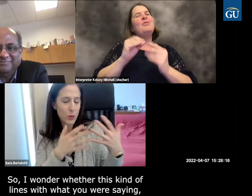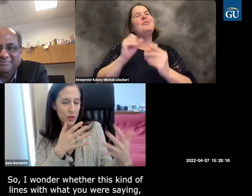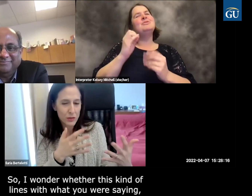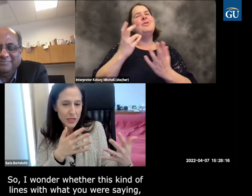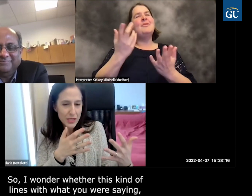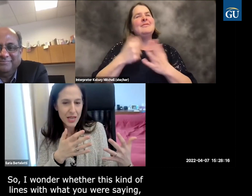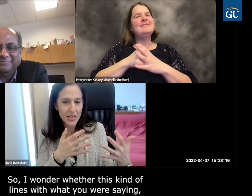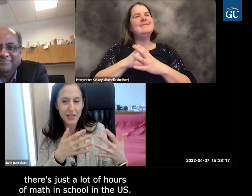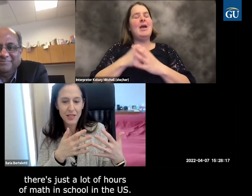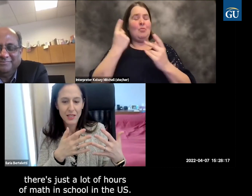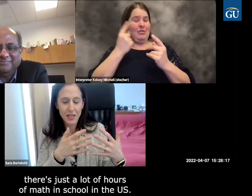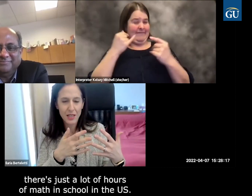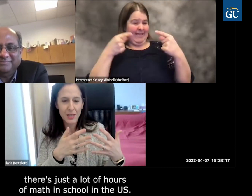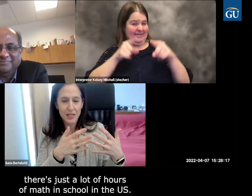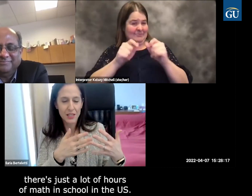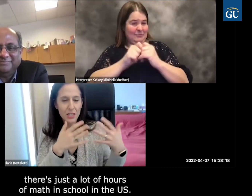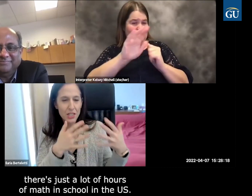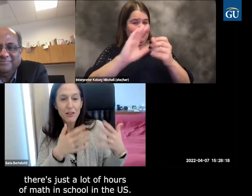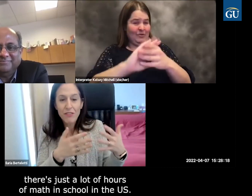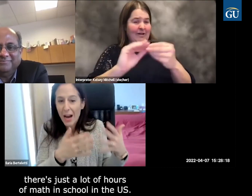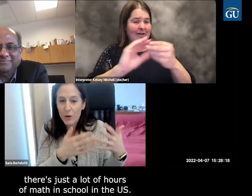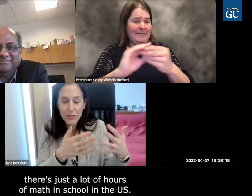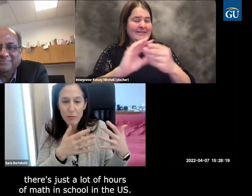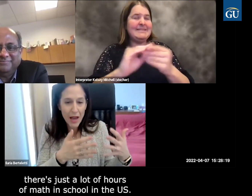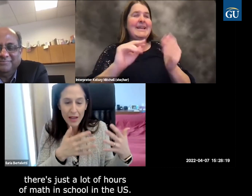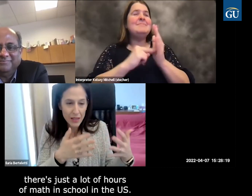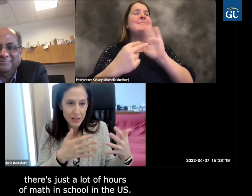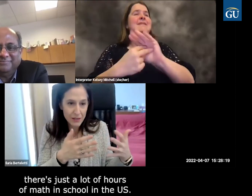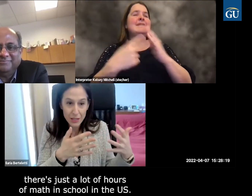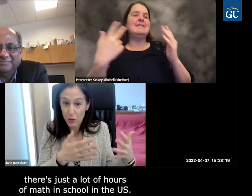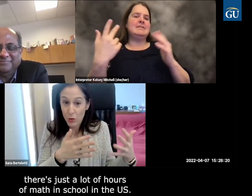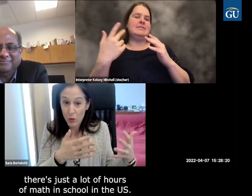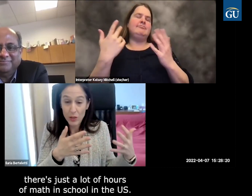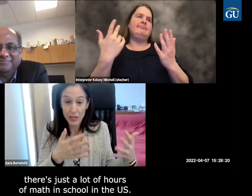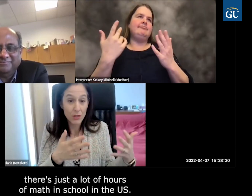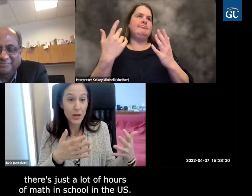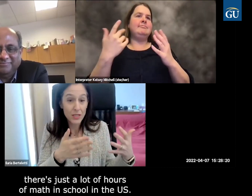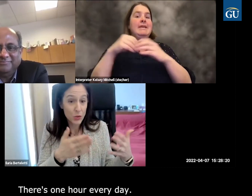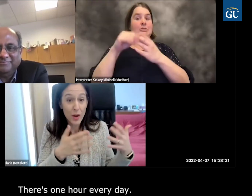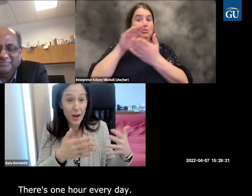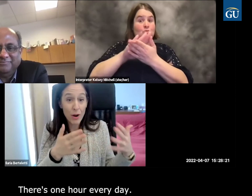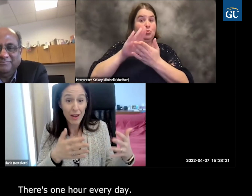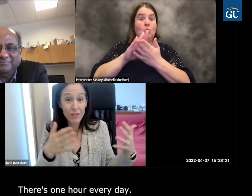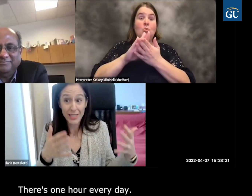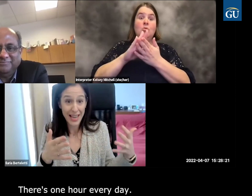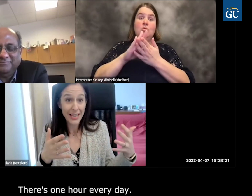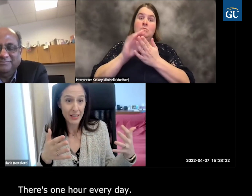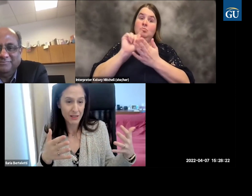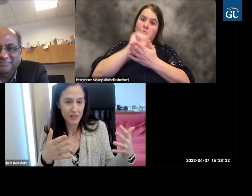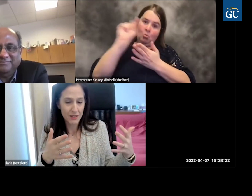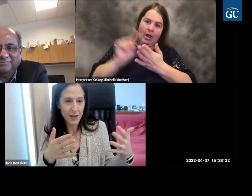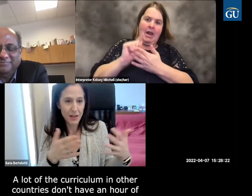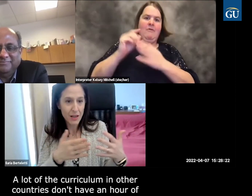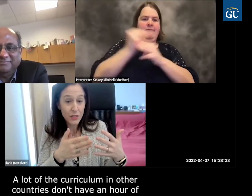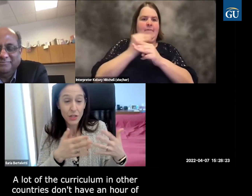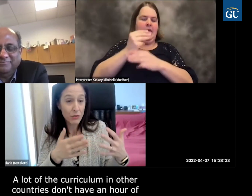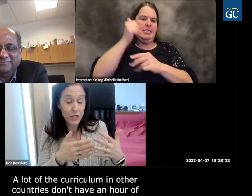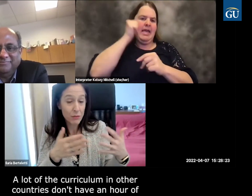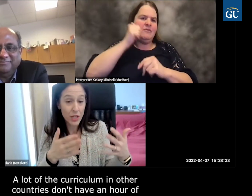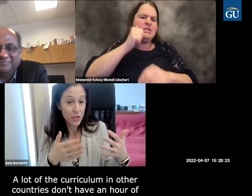you're saying there's there's a lot of hours of math in in school in the us there's one hour every day